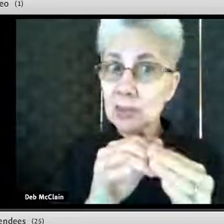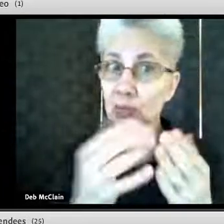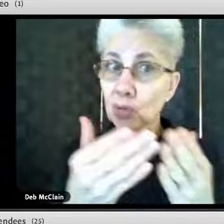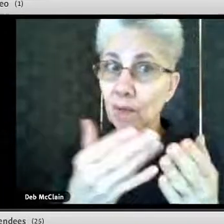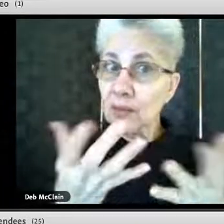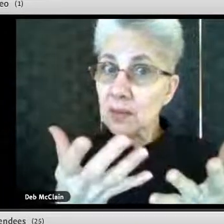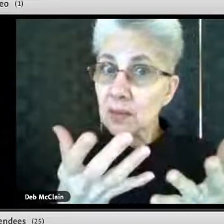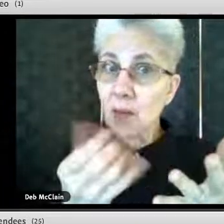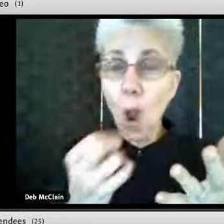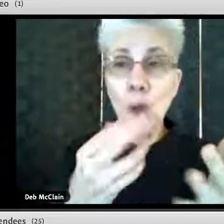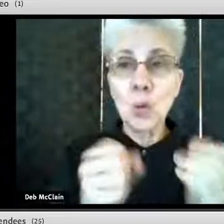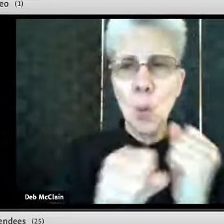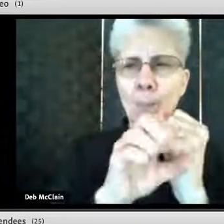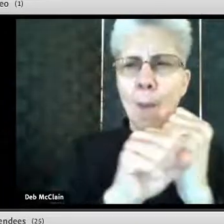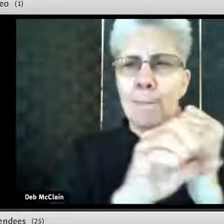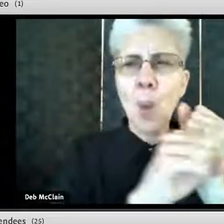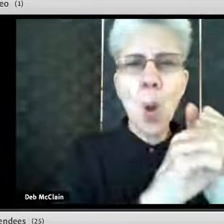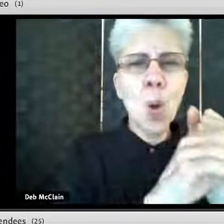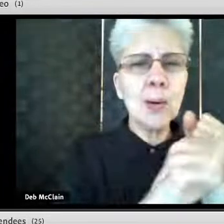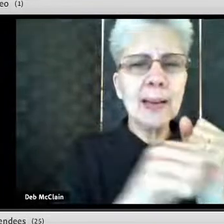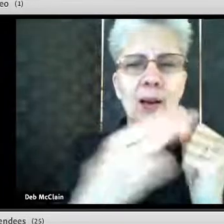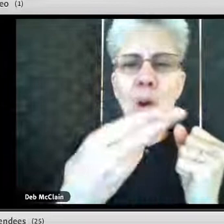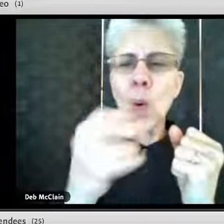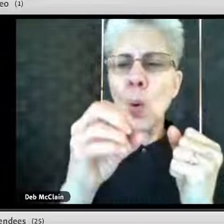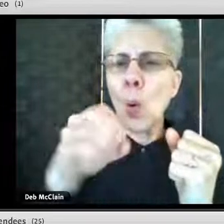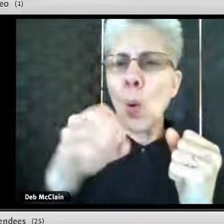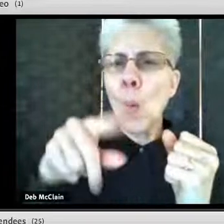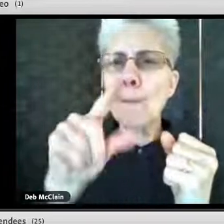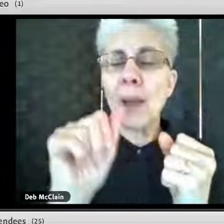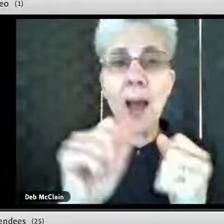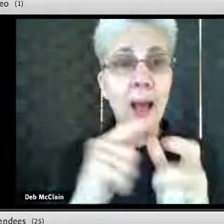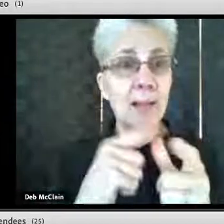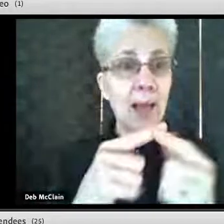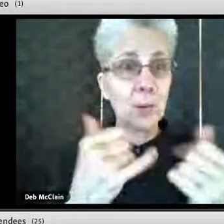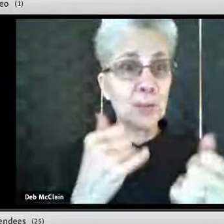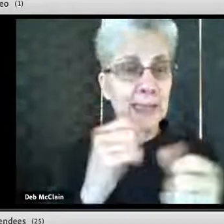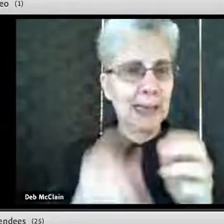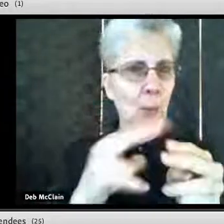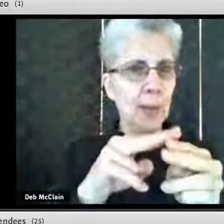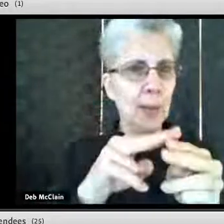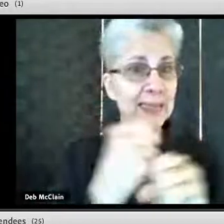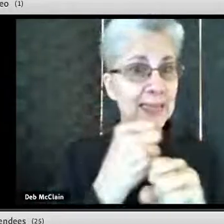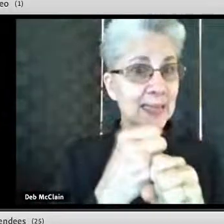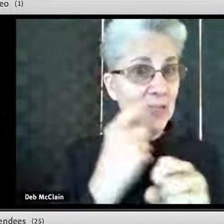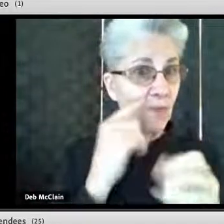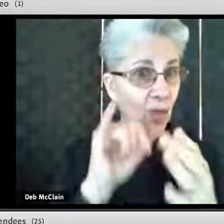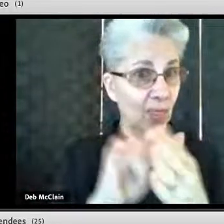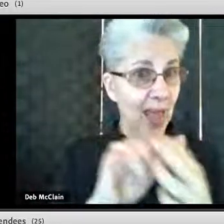Are you promoting Hoopla and all of a sudden, you're seeing an increase in your statistics for that database?